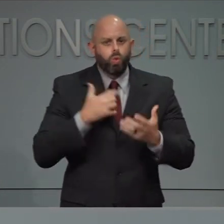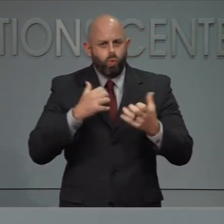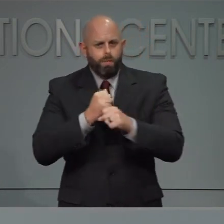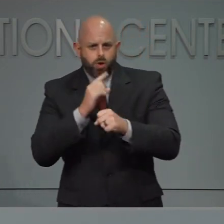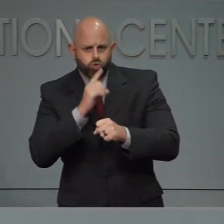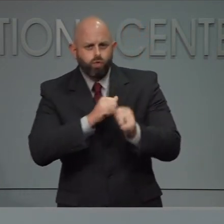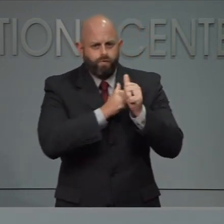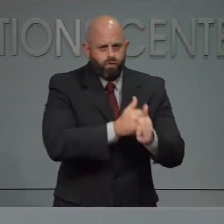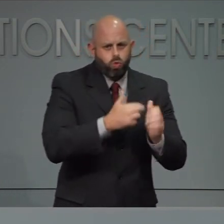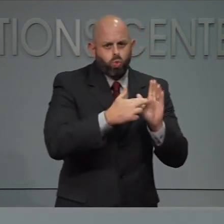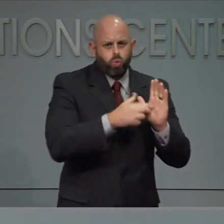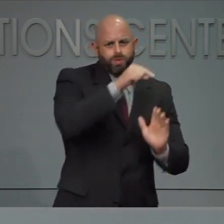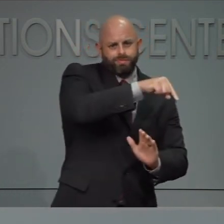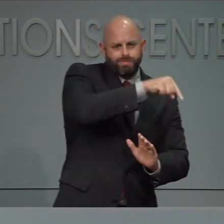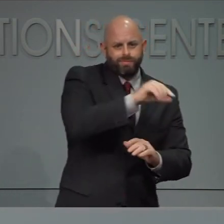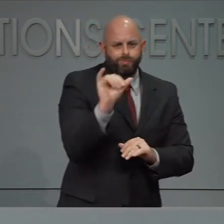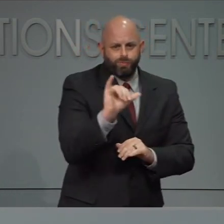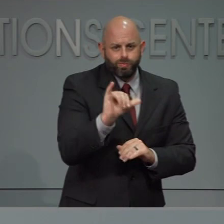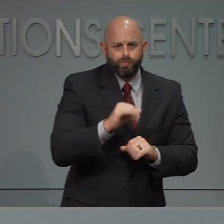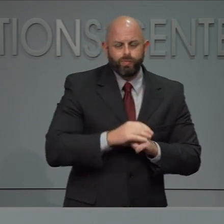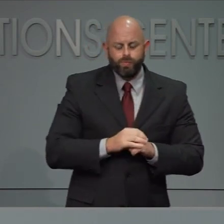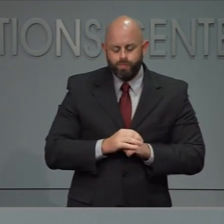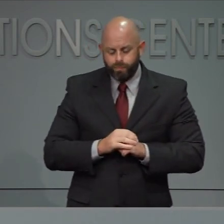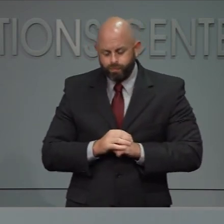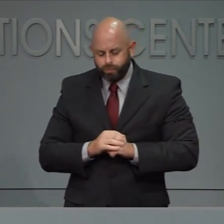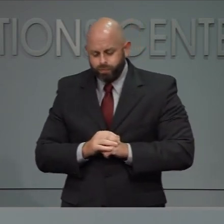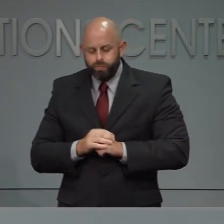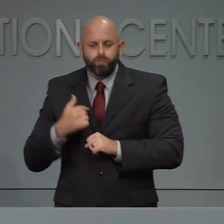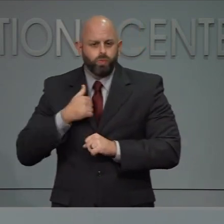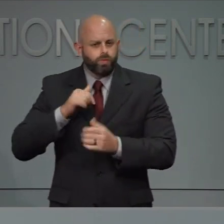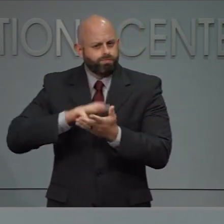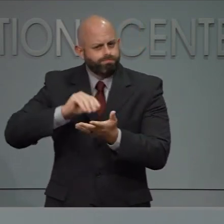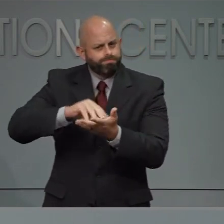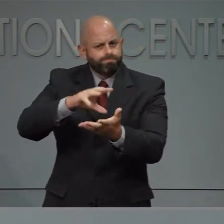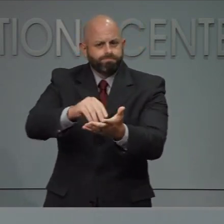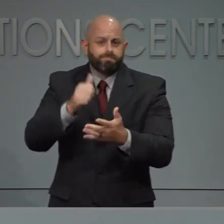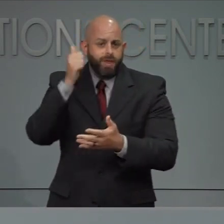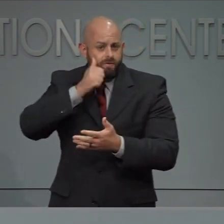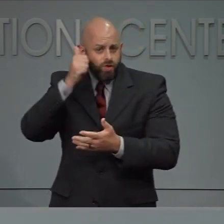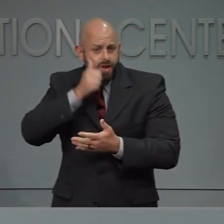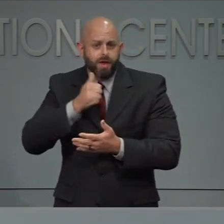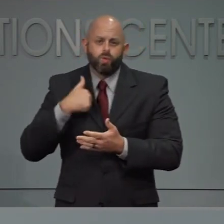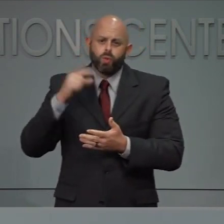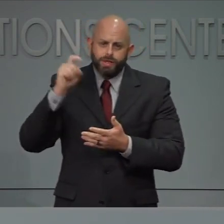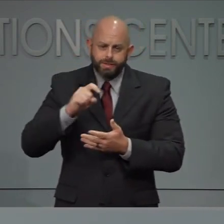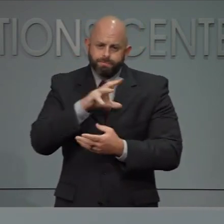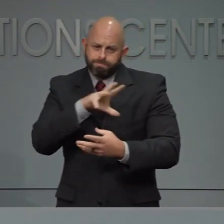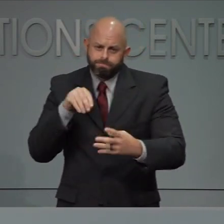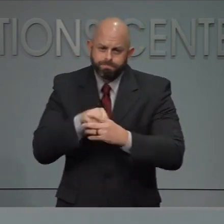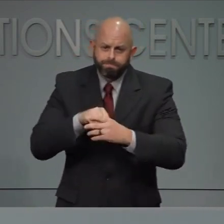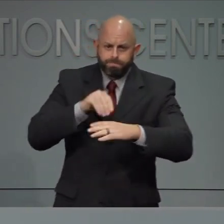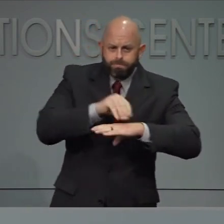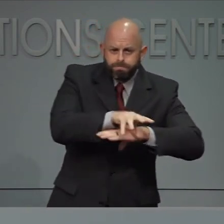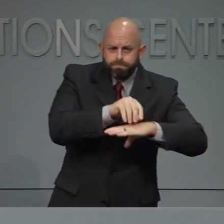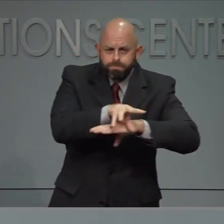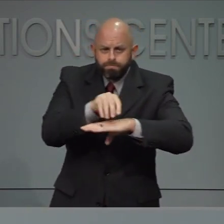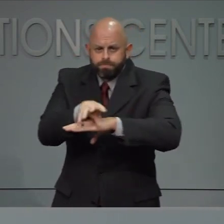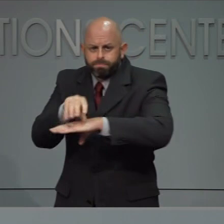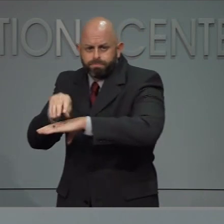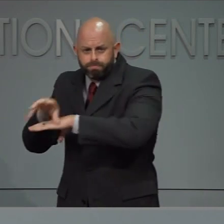SO WE DO I DO THINK THAT WE ALWAYS NEED TO INCORPORATE THE NEW LEARNING THAT WE DO AND THEN AND HAVE THAT COME OUT IN